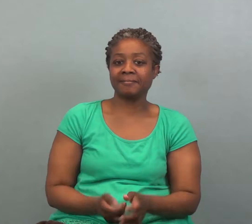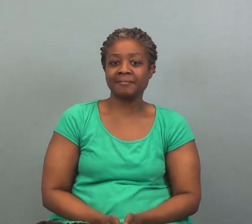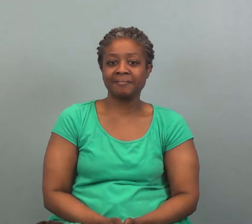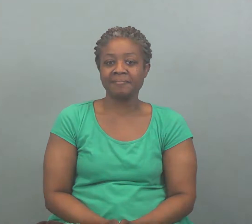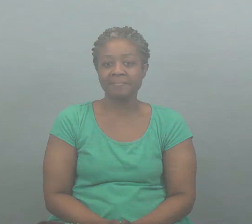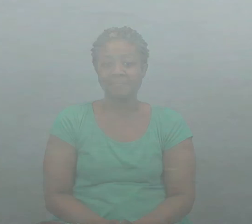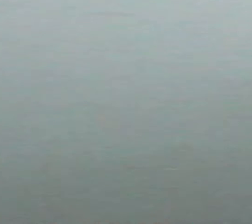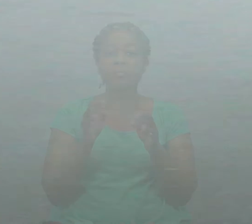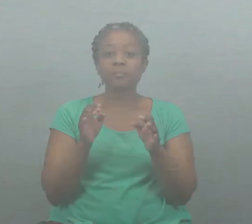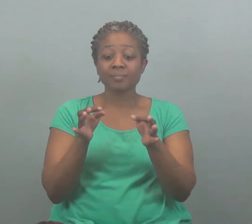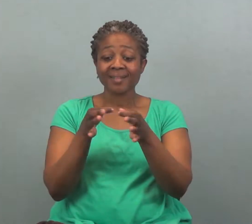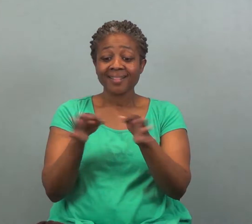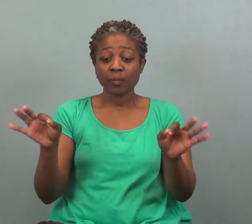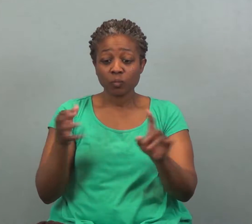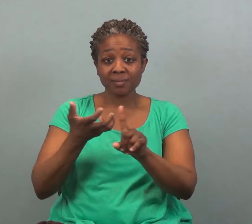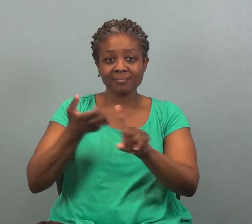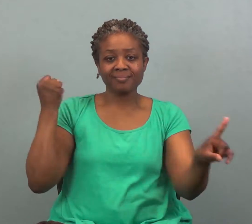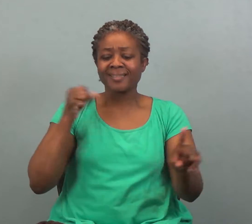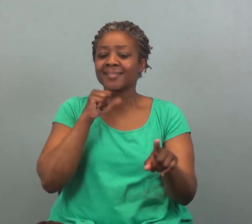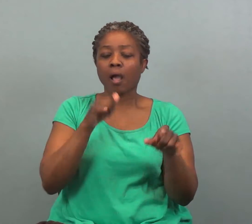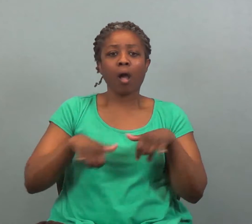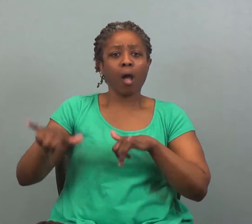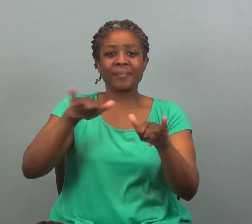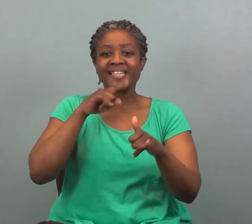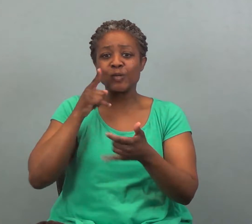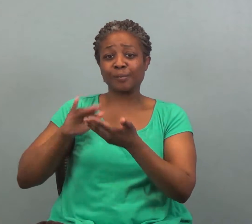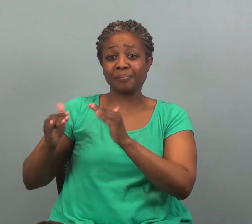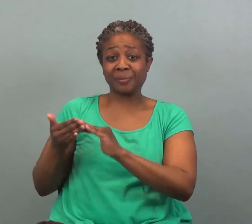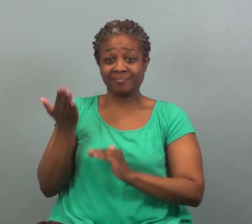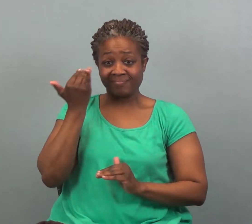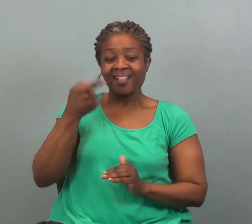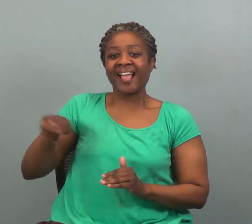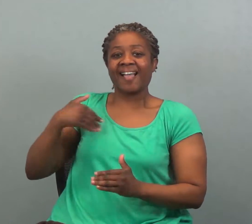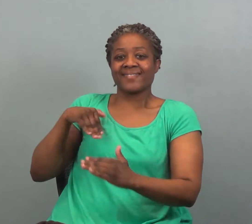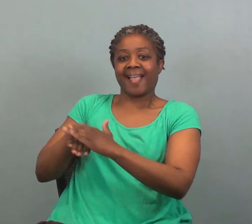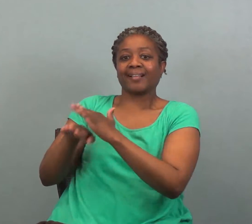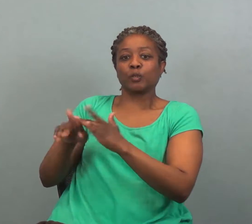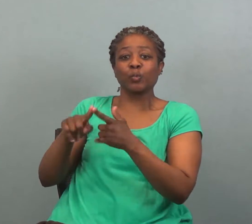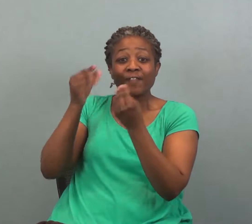Language deprivation is not common in the hearing community as hearing people have access to